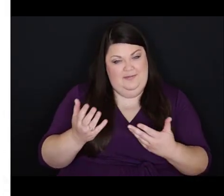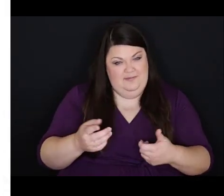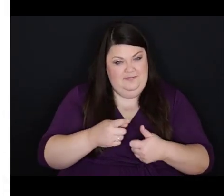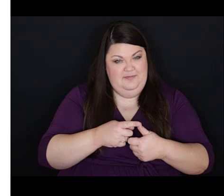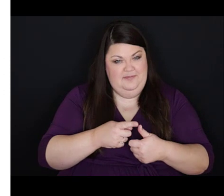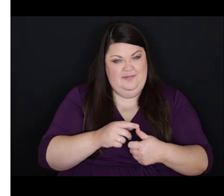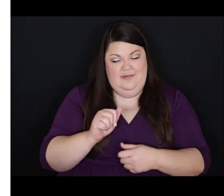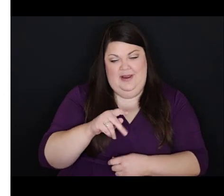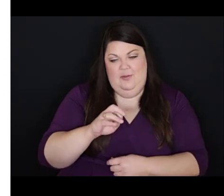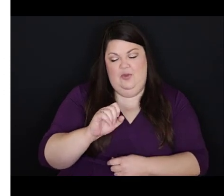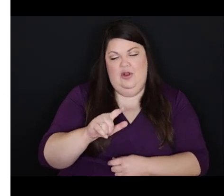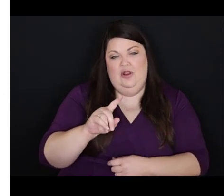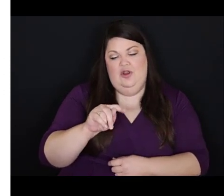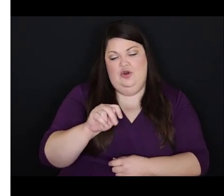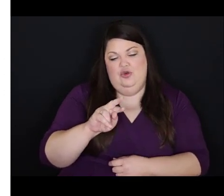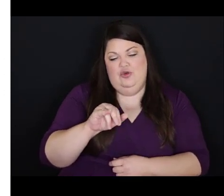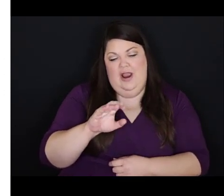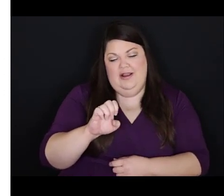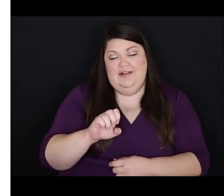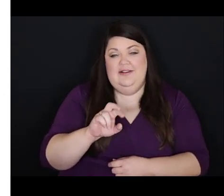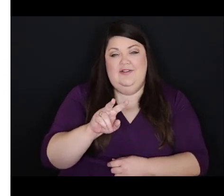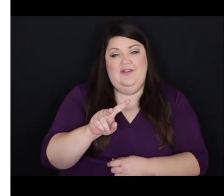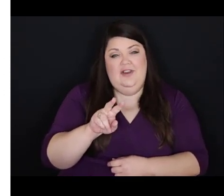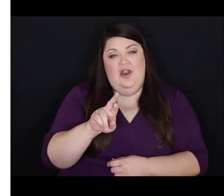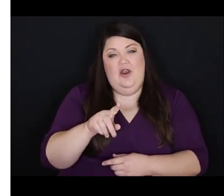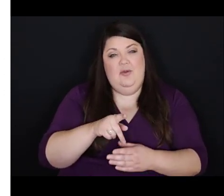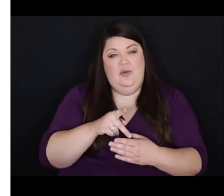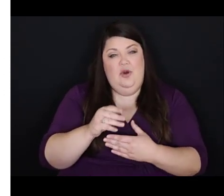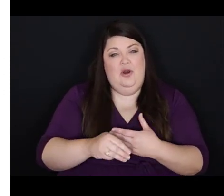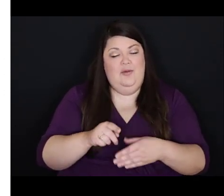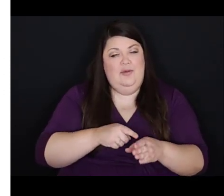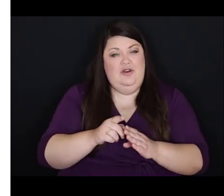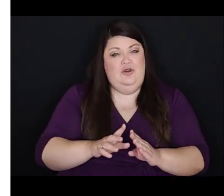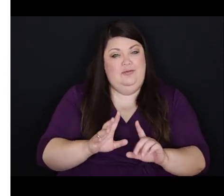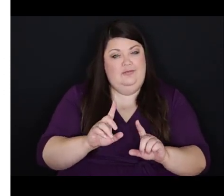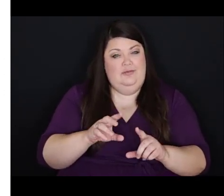April Trice, a VR Program Specialist who has been with RSA for eight years.